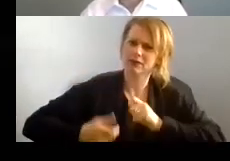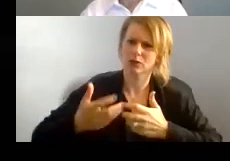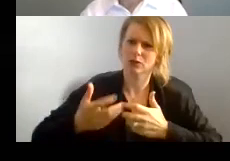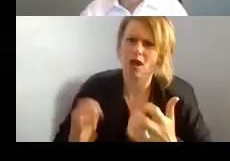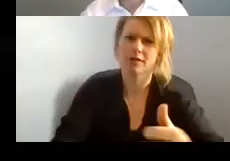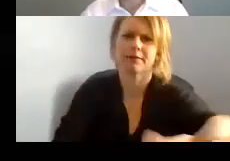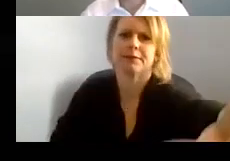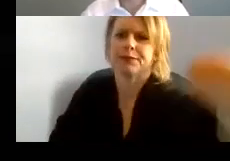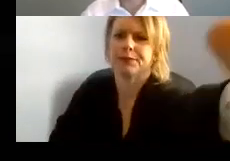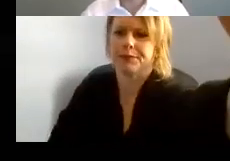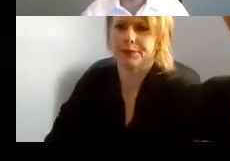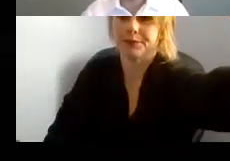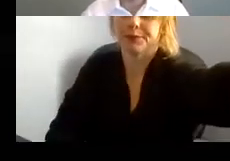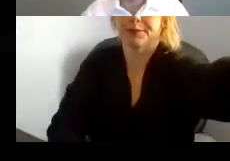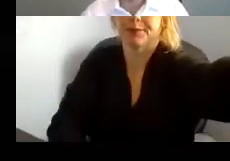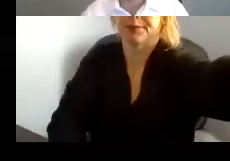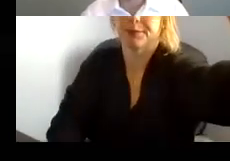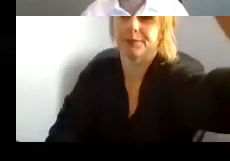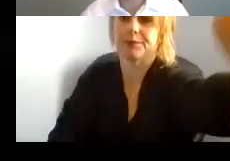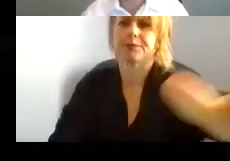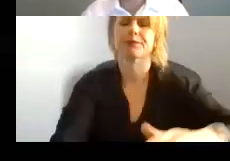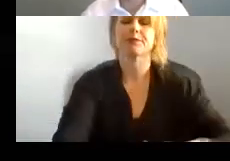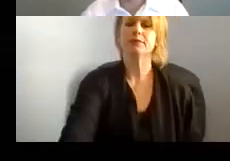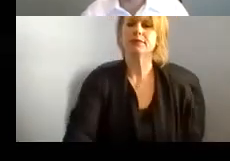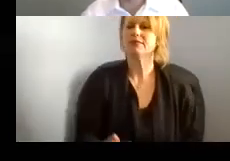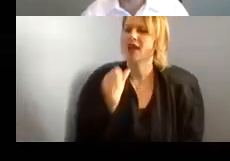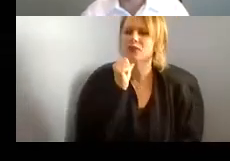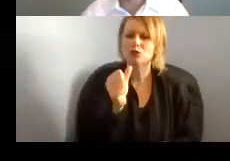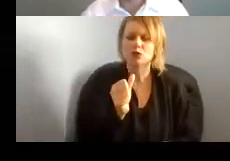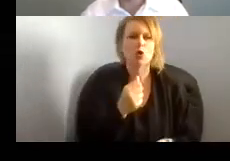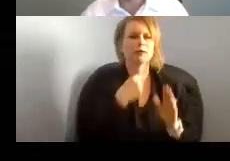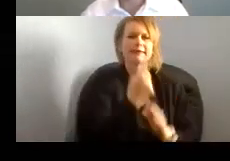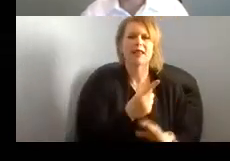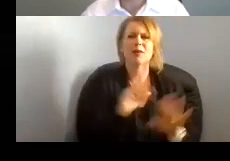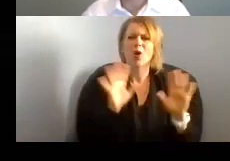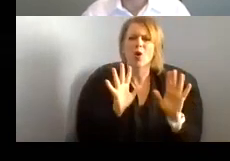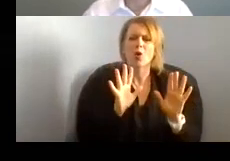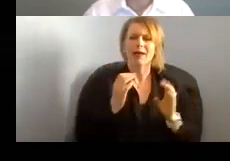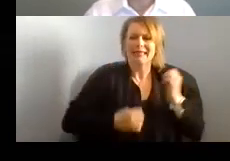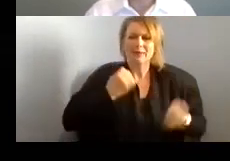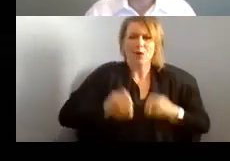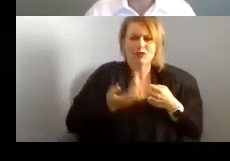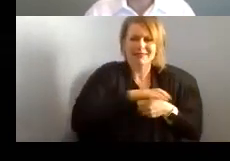So you don’t want to encourage them to be strong or cover up their emotions. So you wouldn’t want to say things like, you know, you need to be strong.